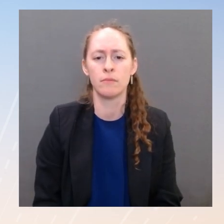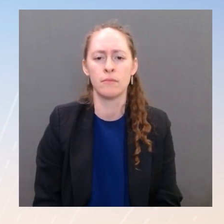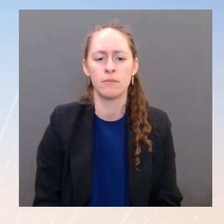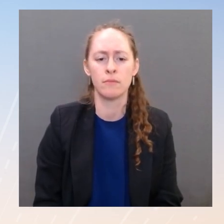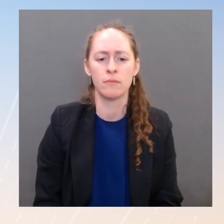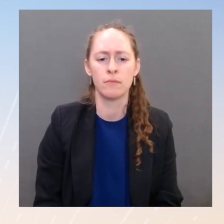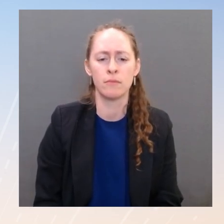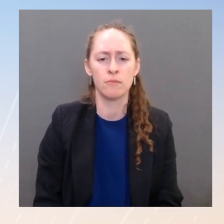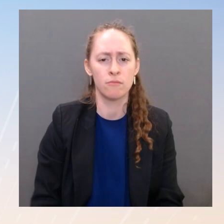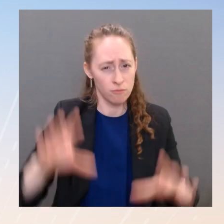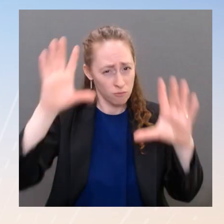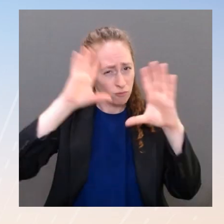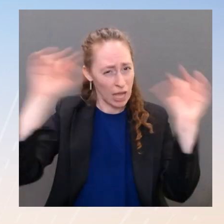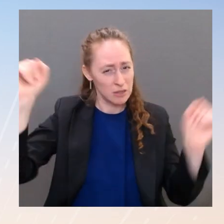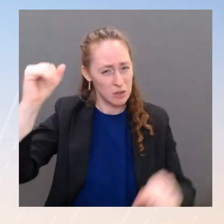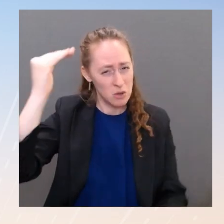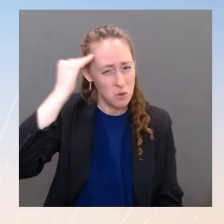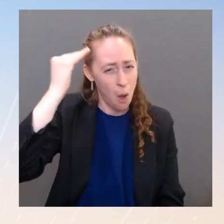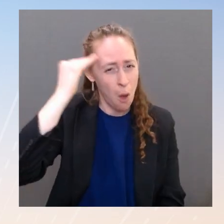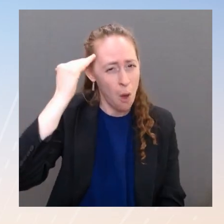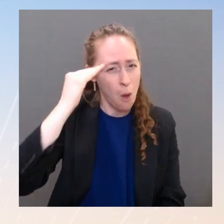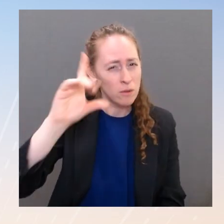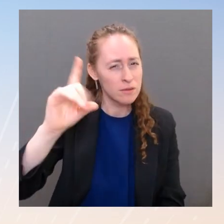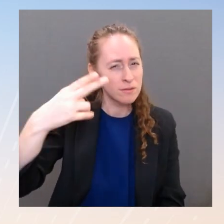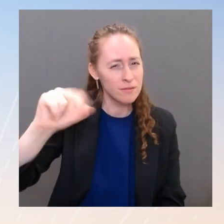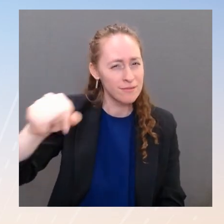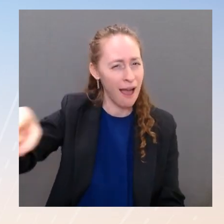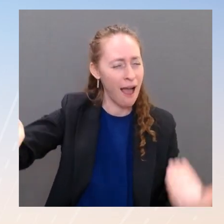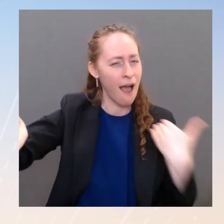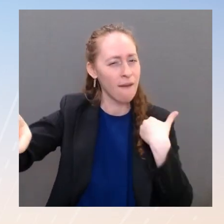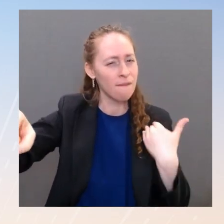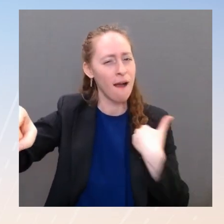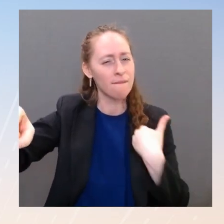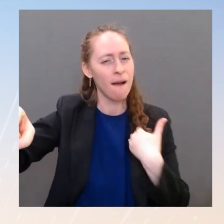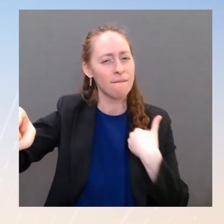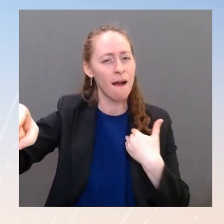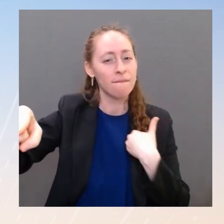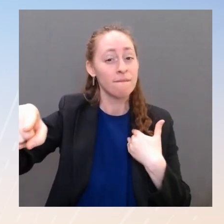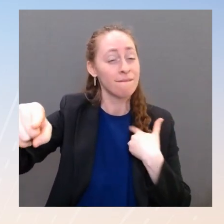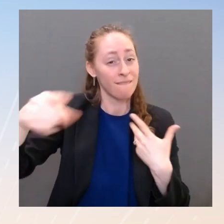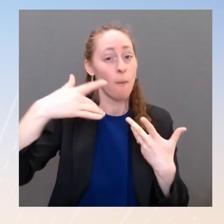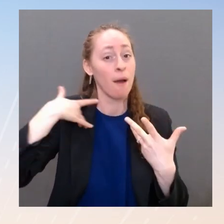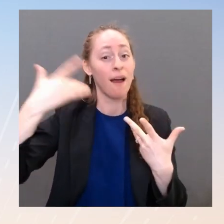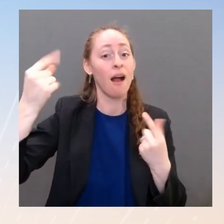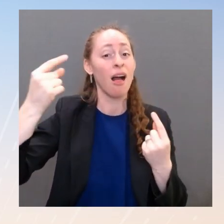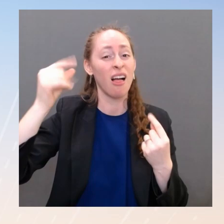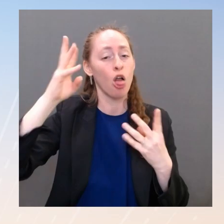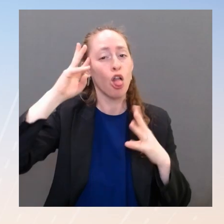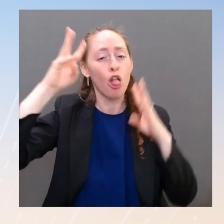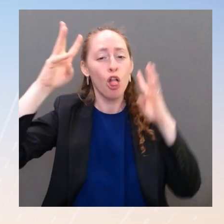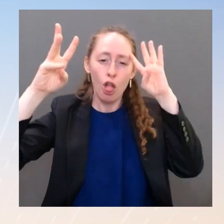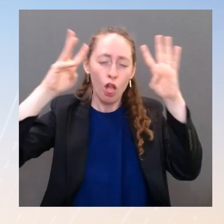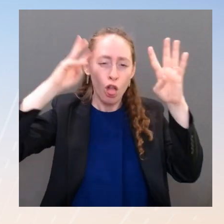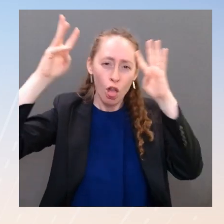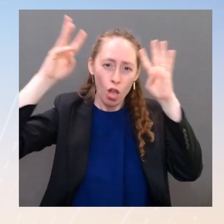I think I would note -- and I'm not sure if this has been in your reporting yet -- but this is a continuation of work that was done under the prior administration --